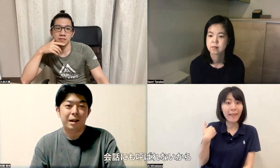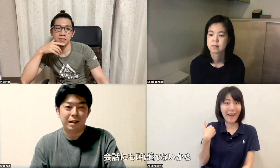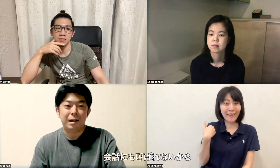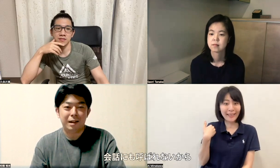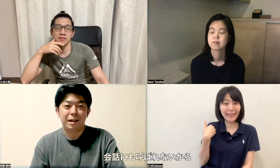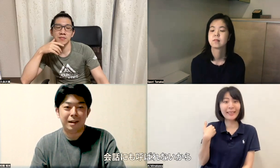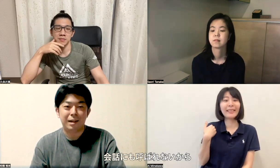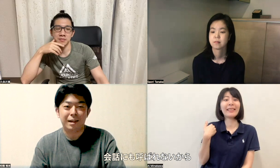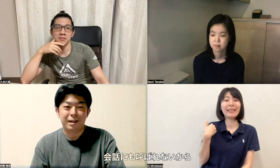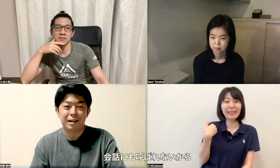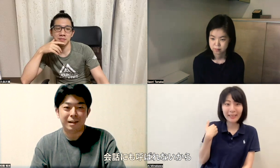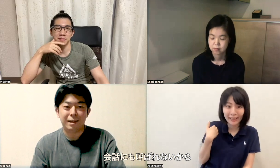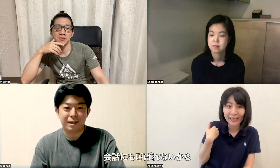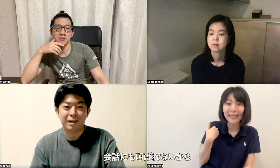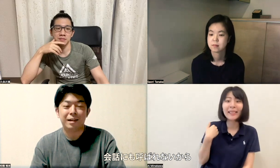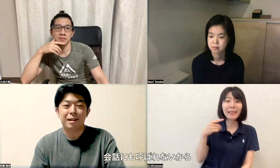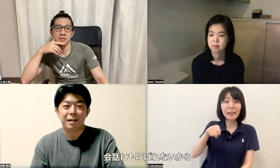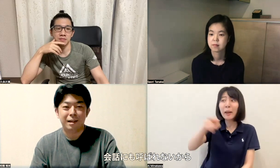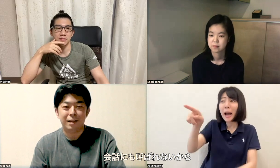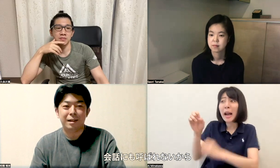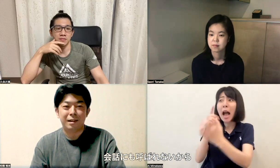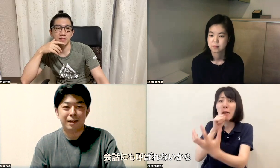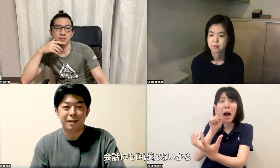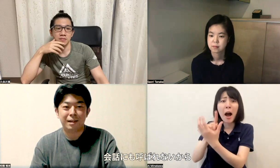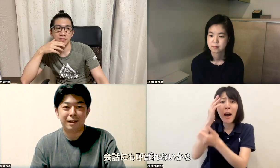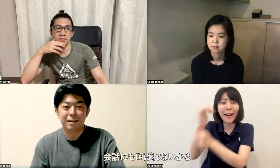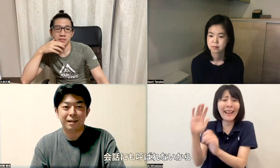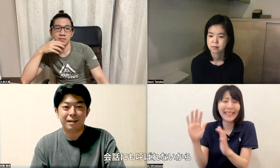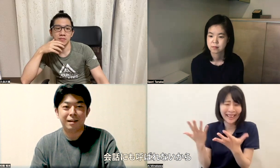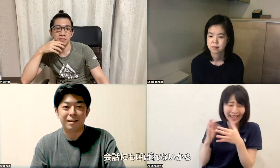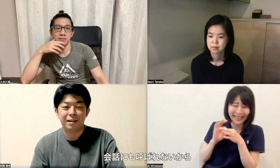between friends. Usually I'm not invited, but